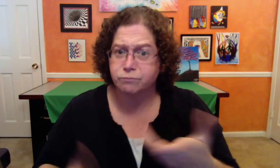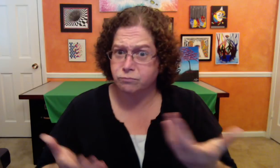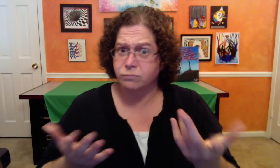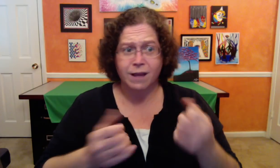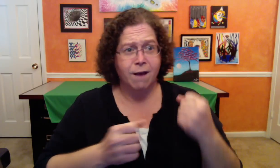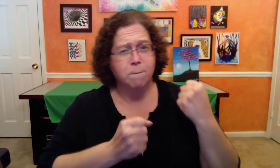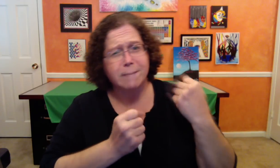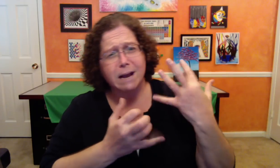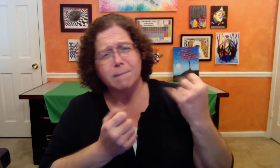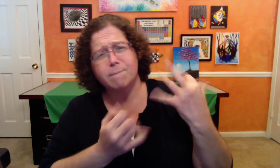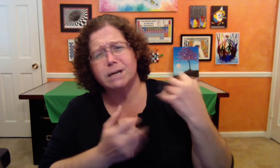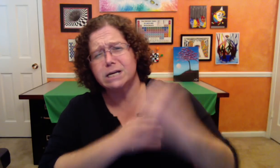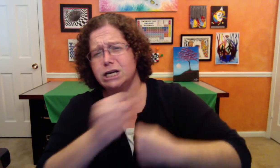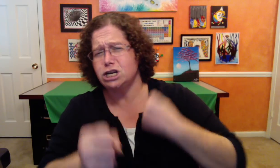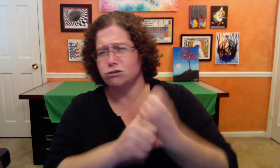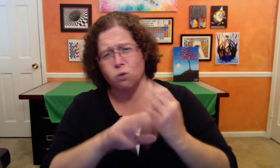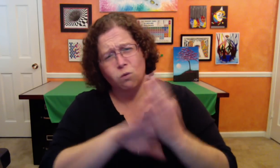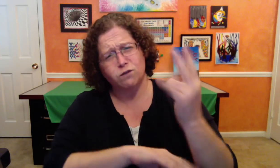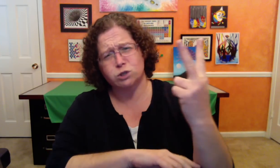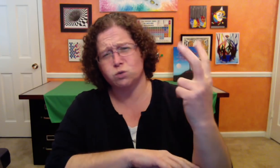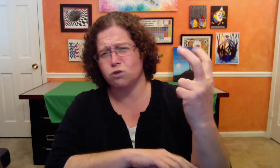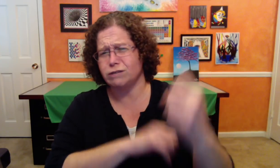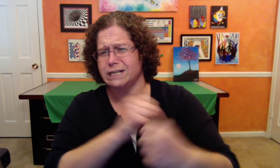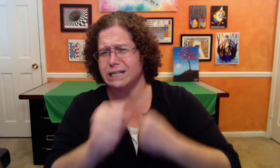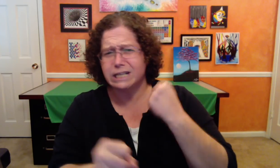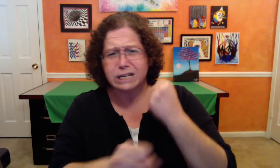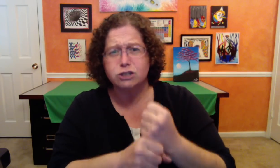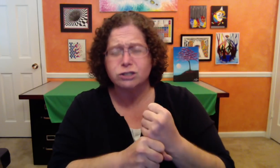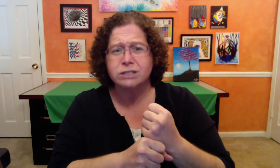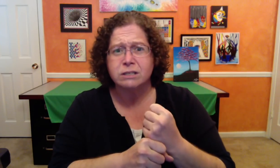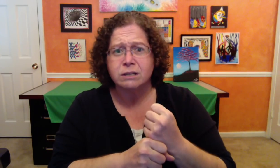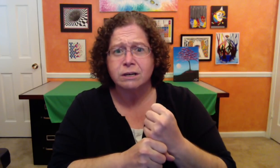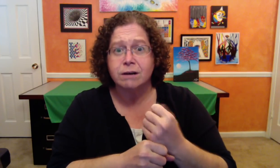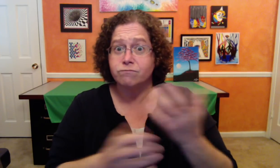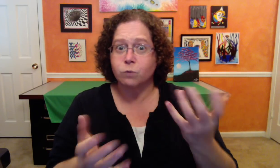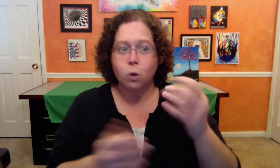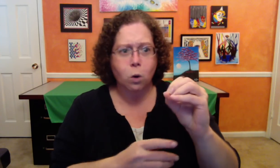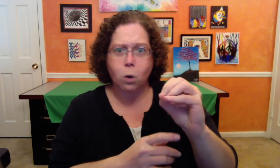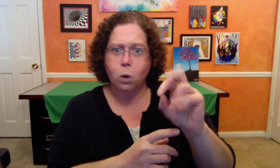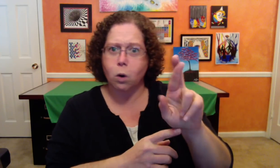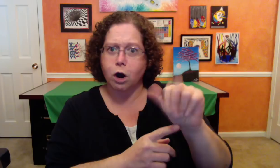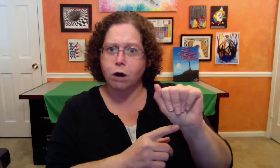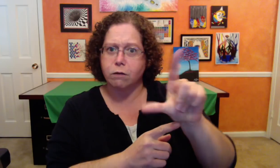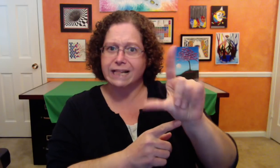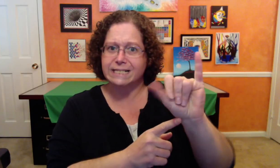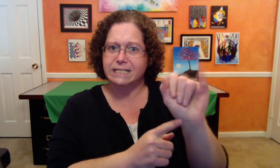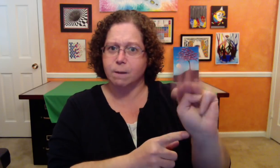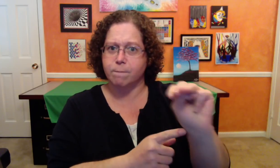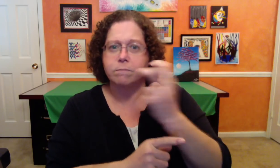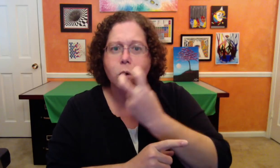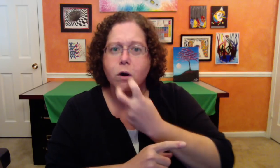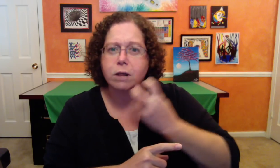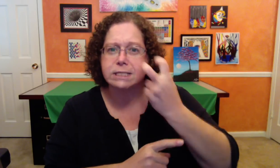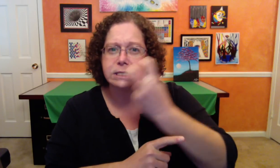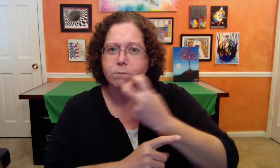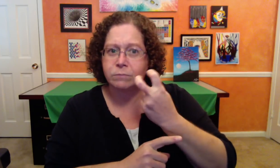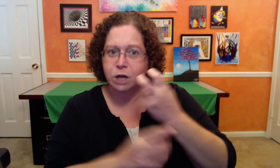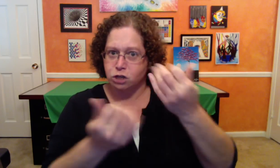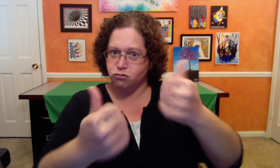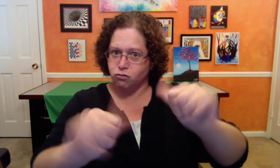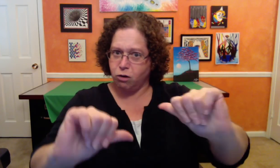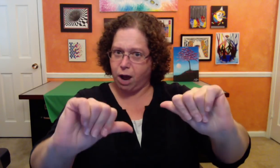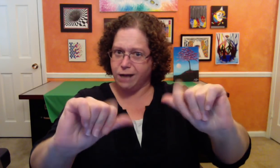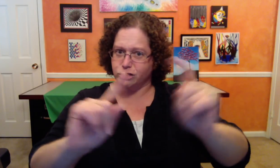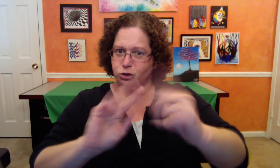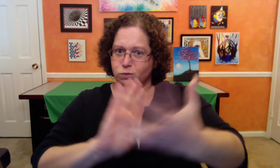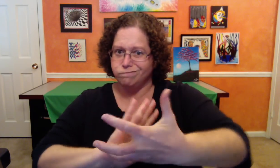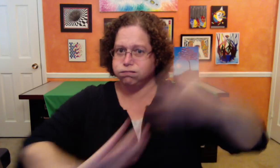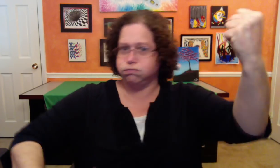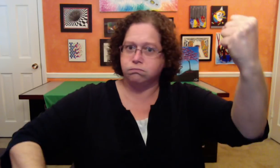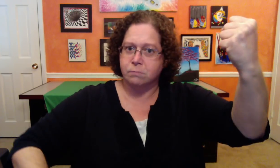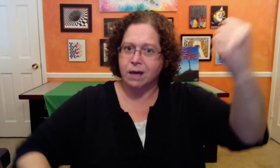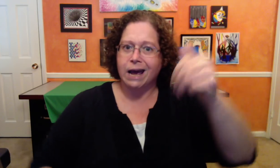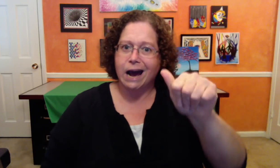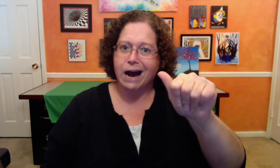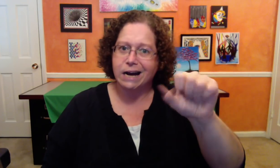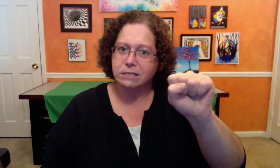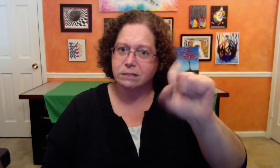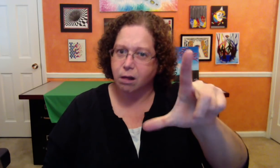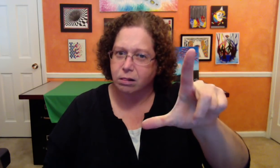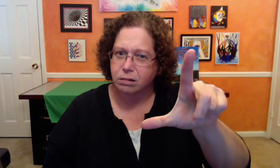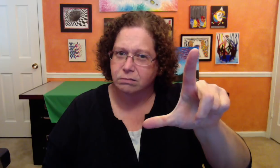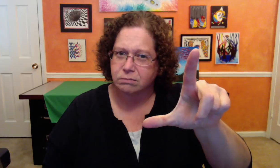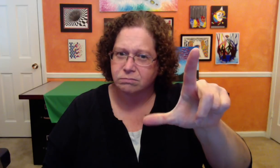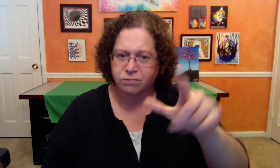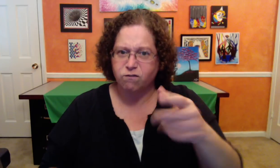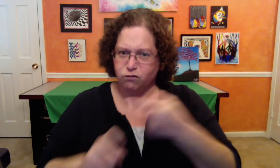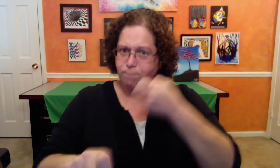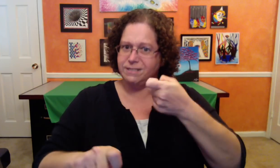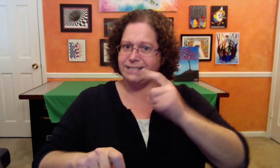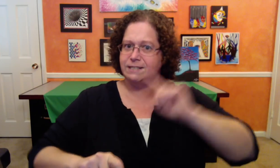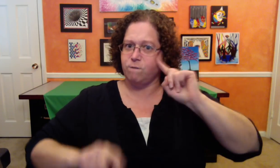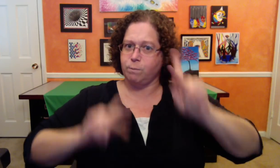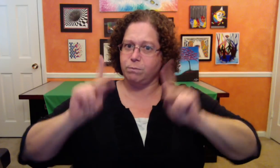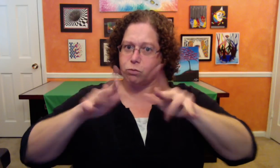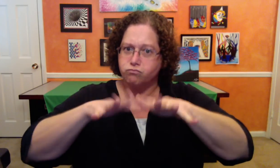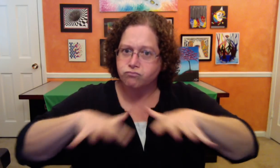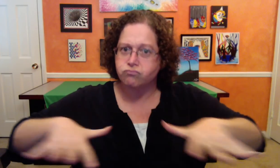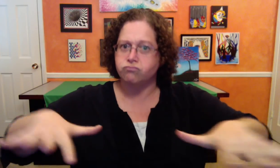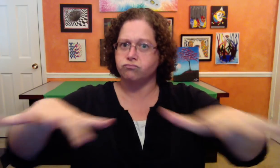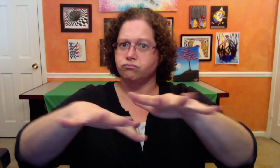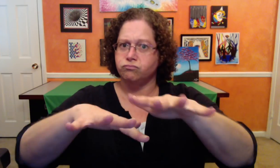For many years, about over 200 years, Oralism have tried to take away our language, American Sign Language from Deaf people